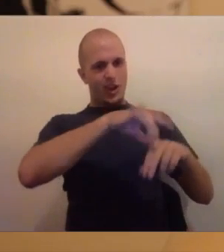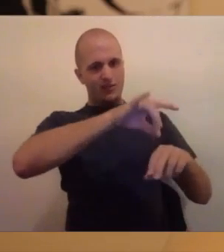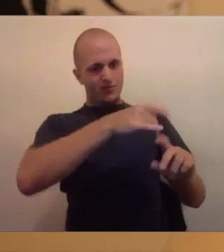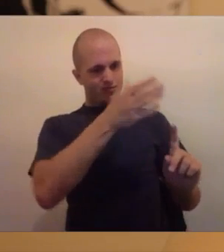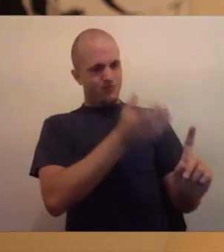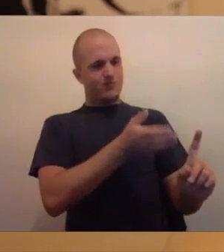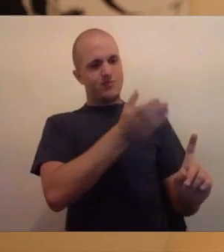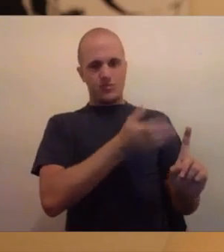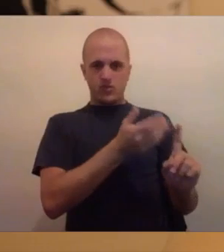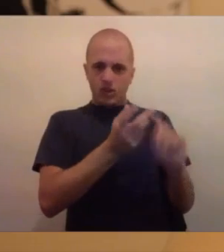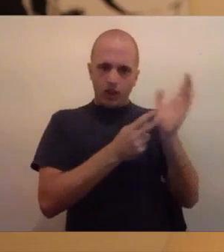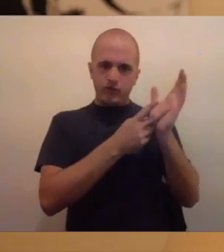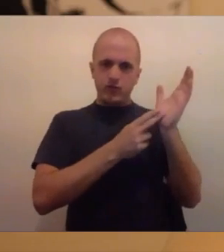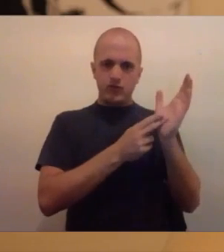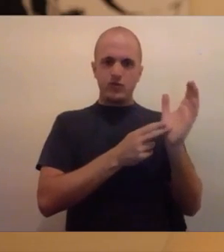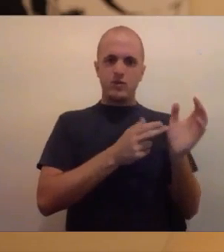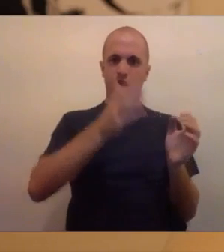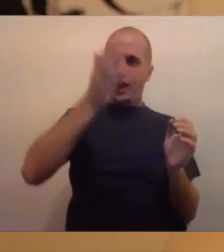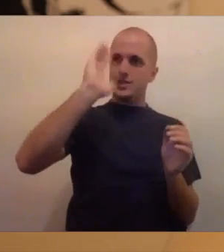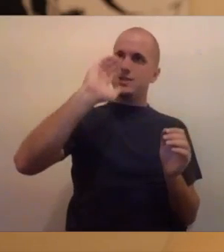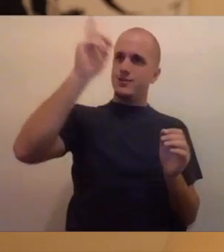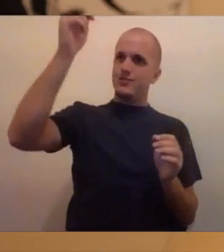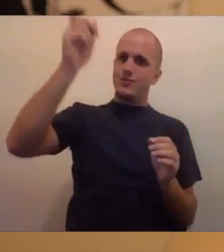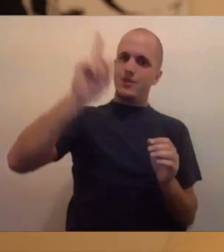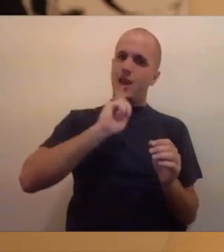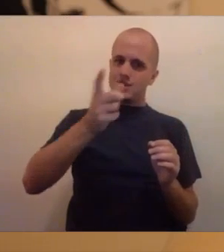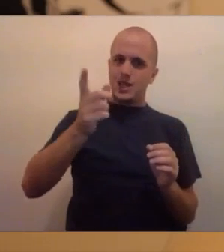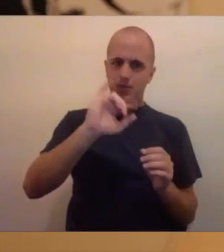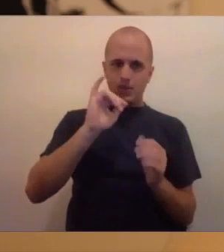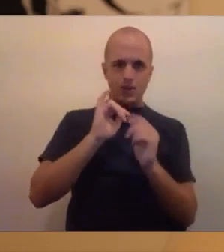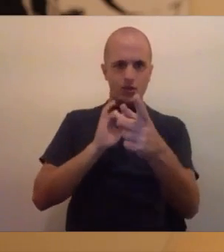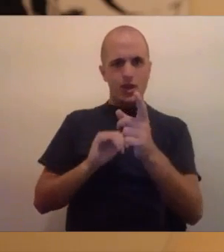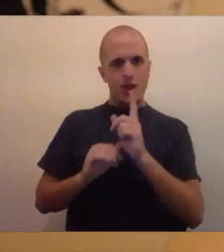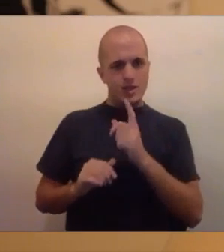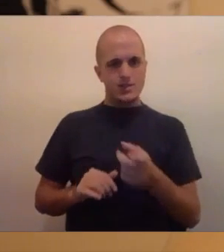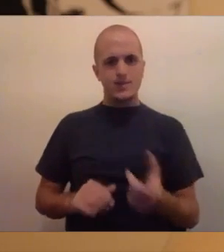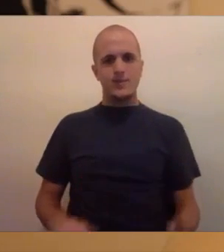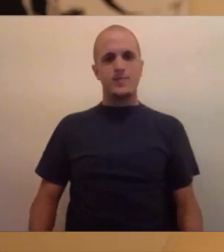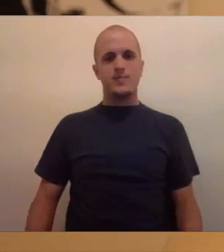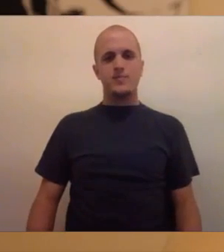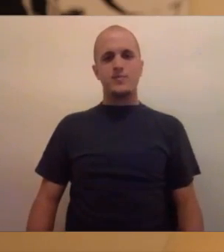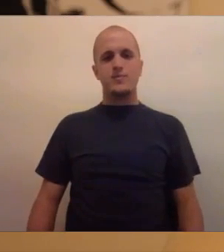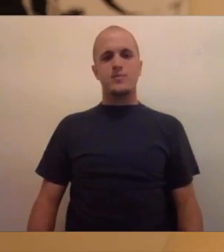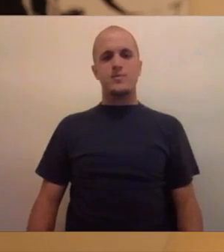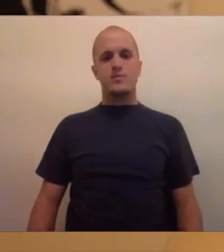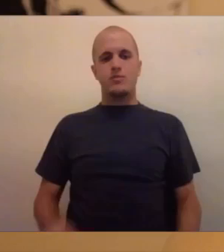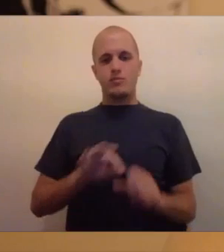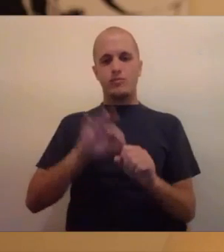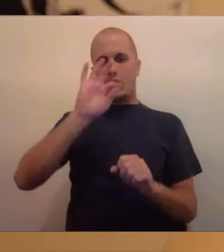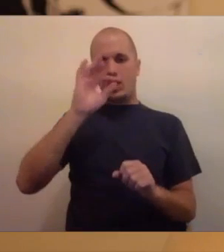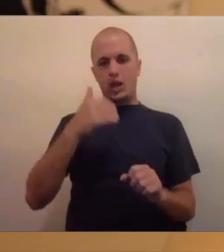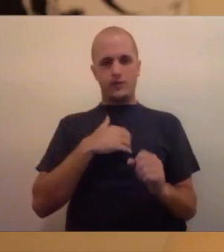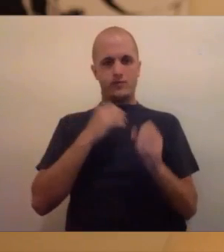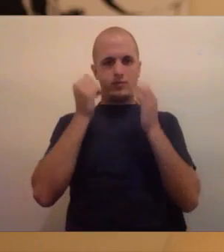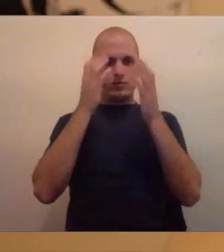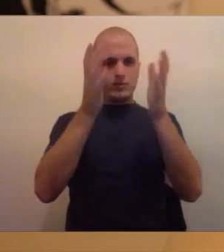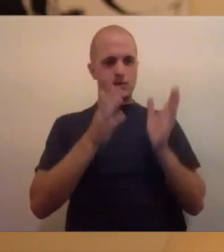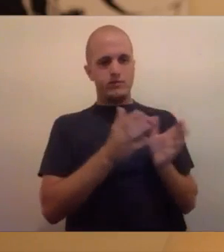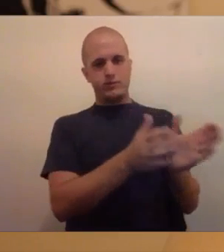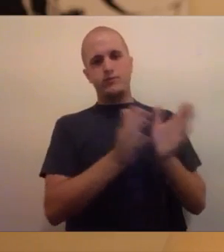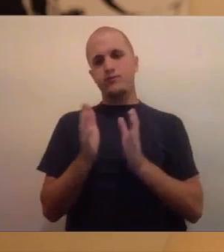Your existence is truth. Like, God exists, you exist.